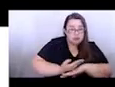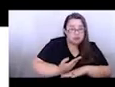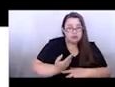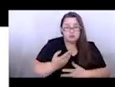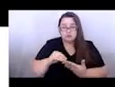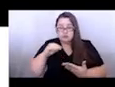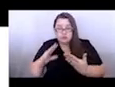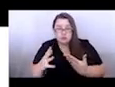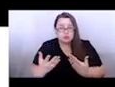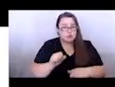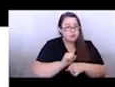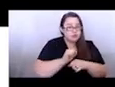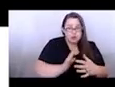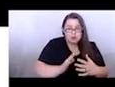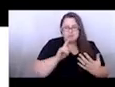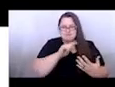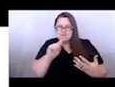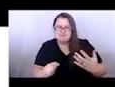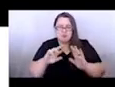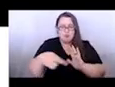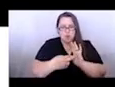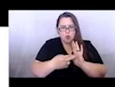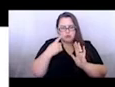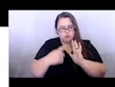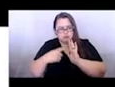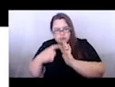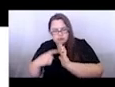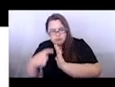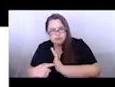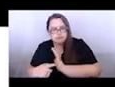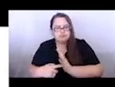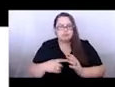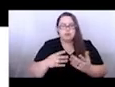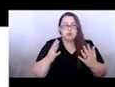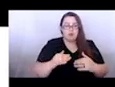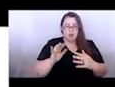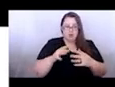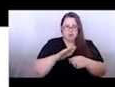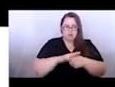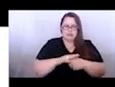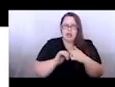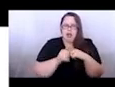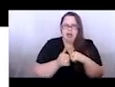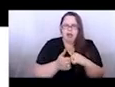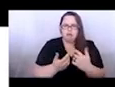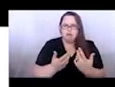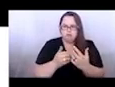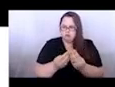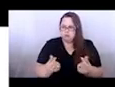The important thing to do is to reach out and build a web of resources. And remember, we are not all experts,